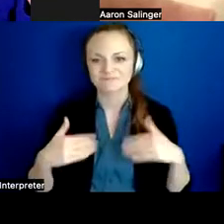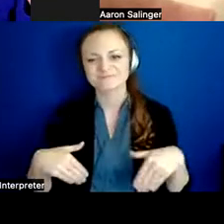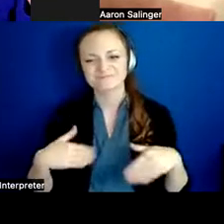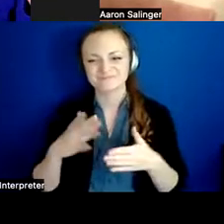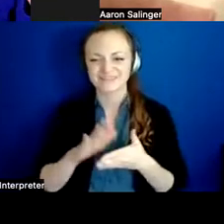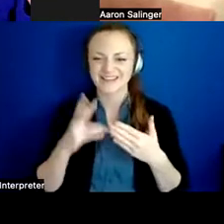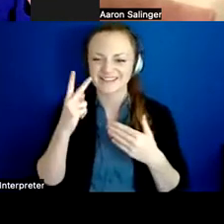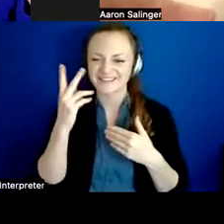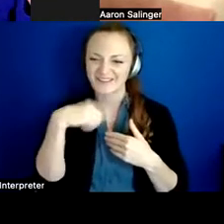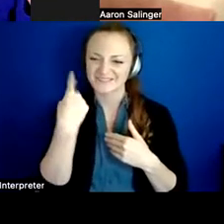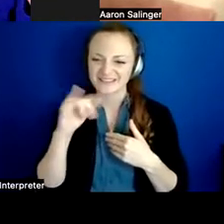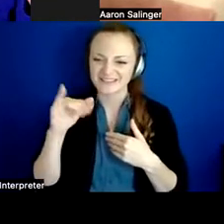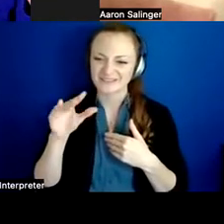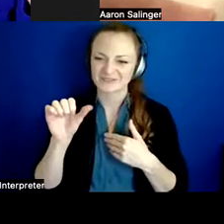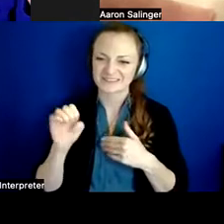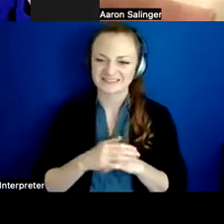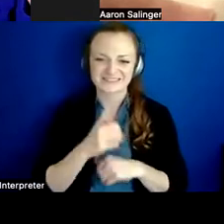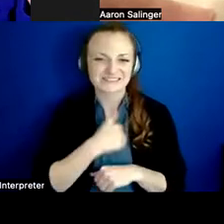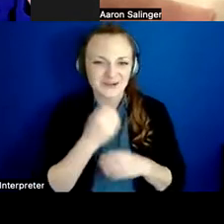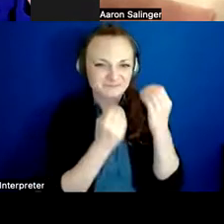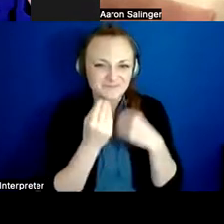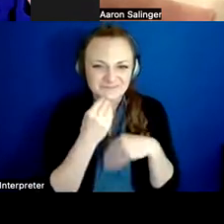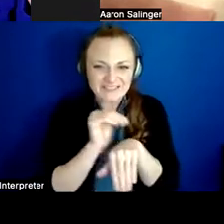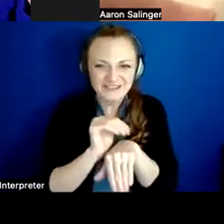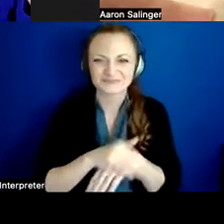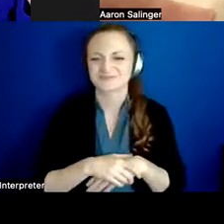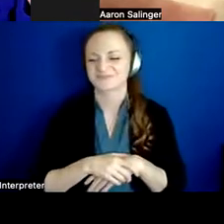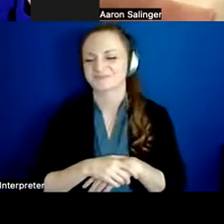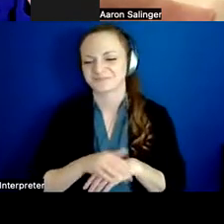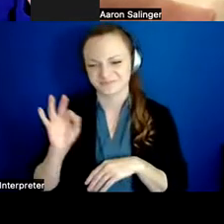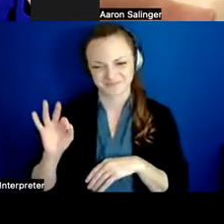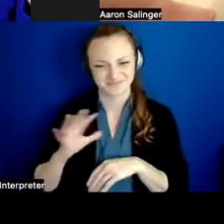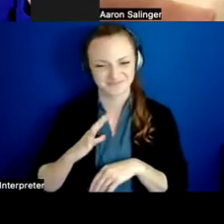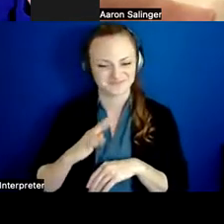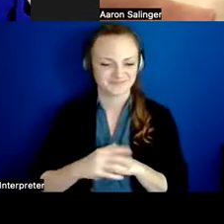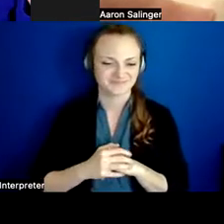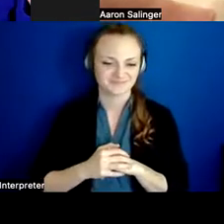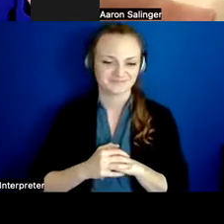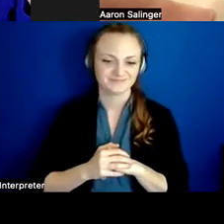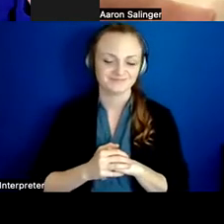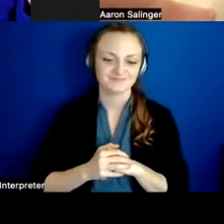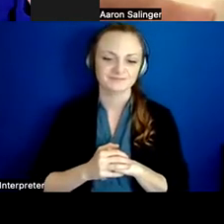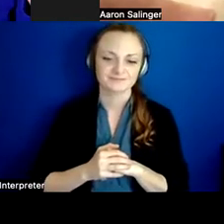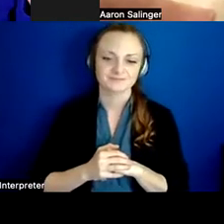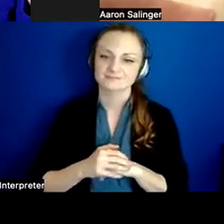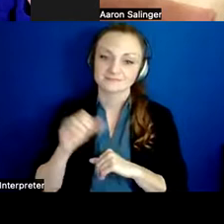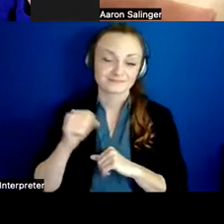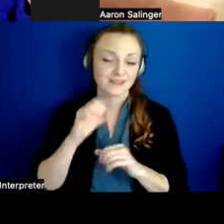20:00:58 It's so sorry I was having dinner but yeah it's just so fascinating, so fascinating.